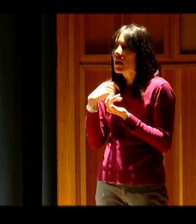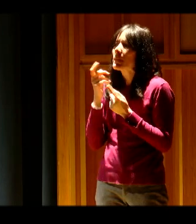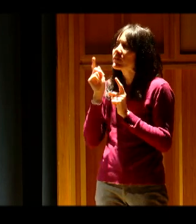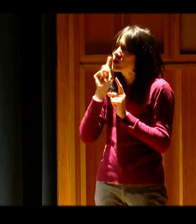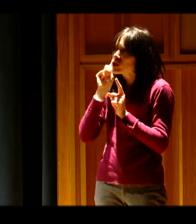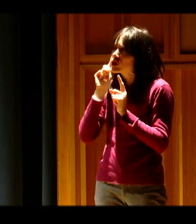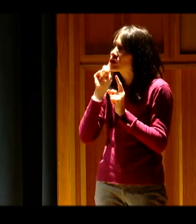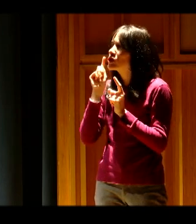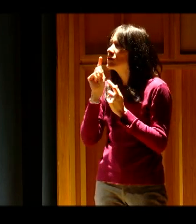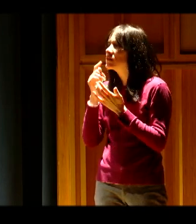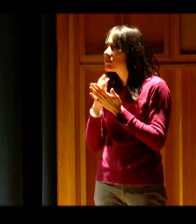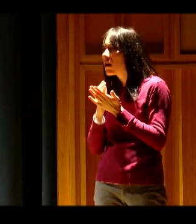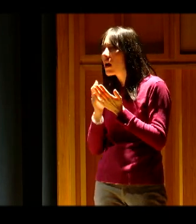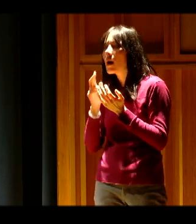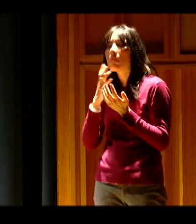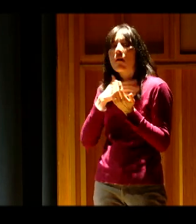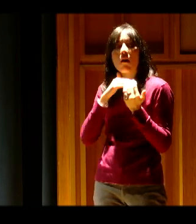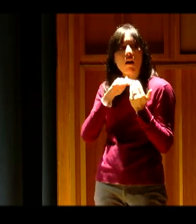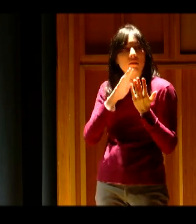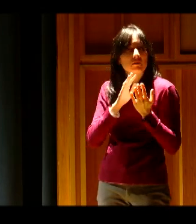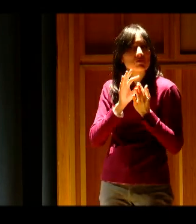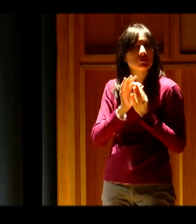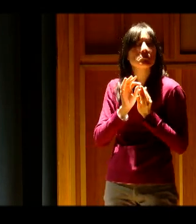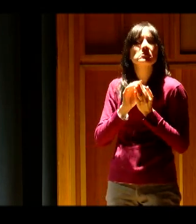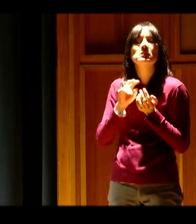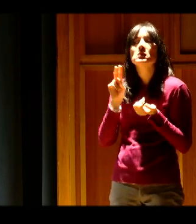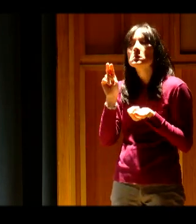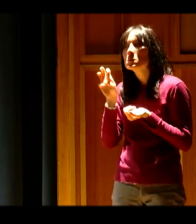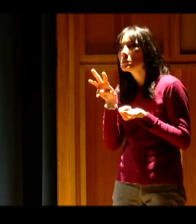or hearing from my colleagues and understanding the importance of sustainability